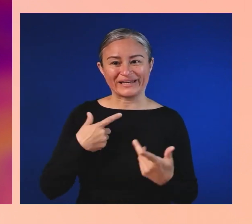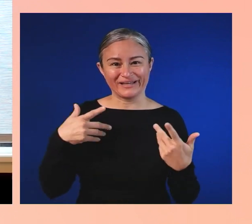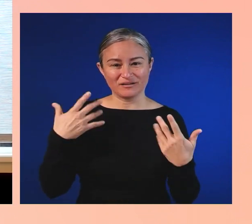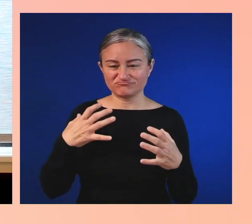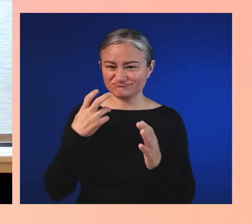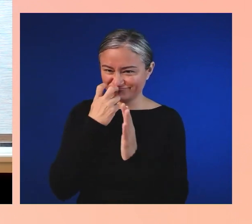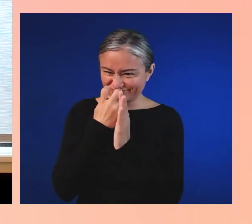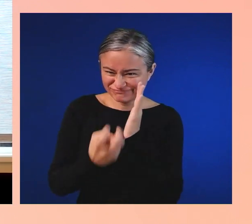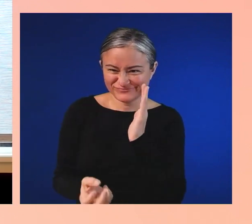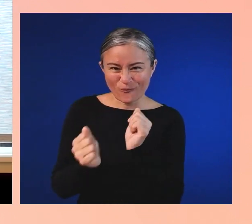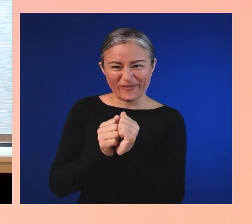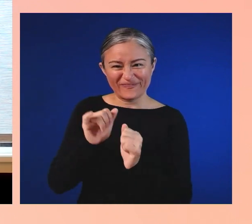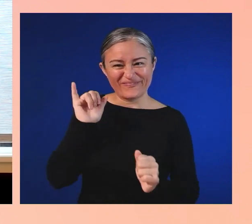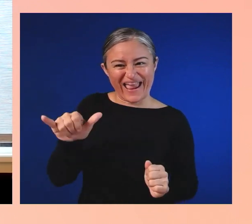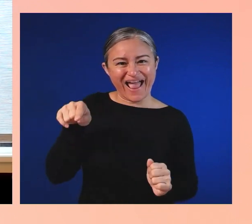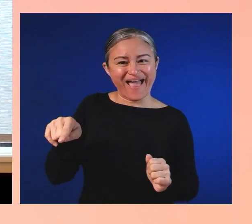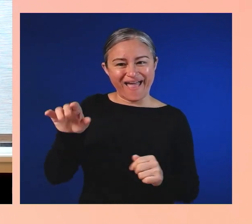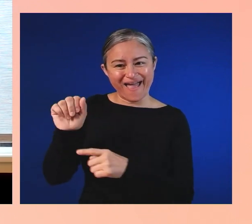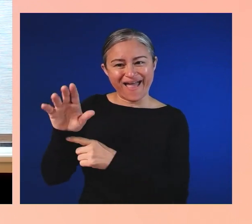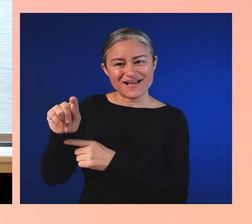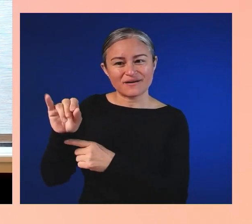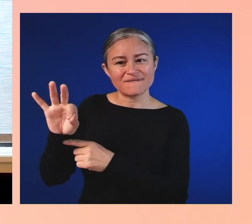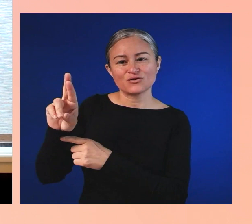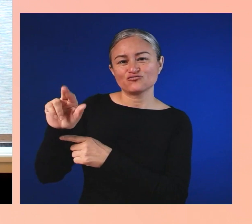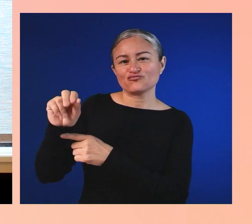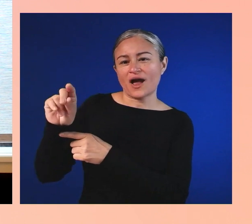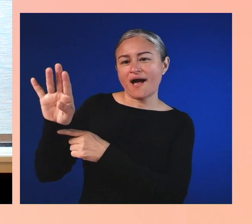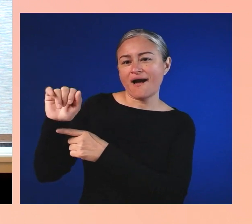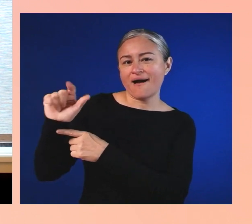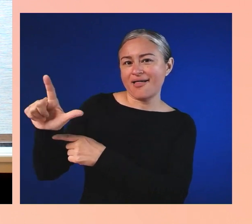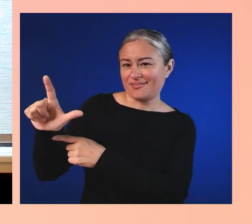But our hope is that it's not going to be radical.